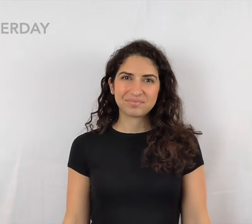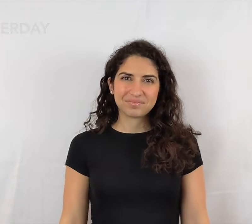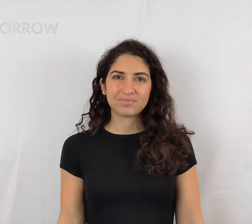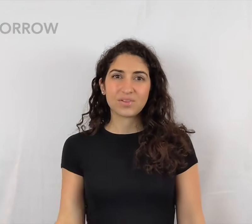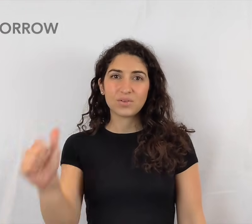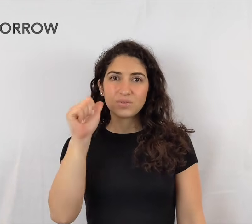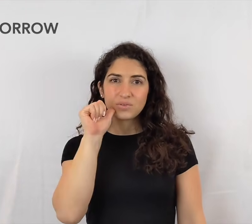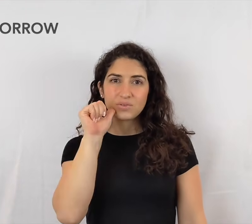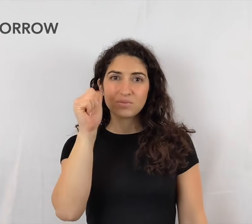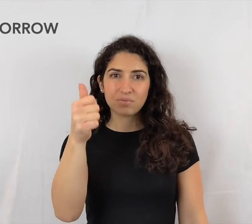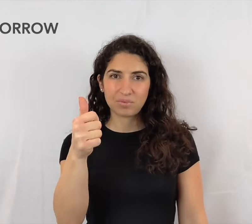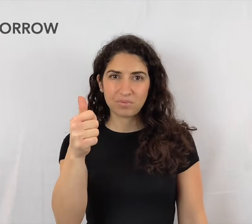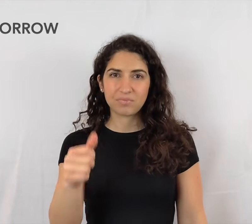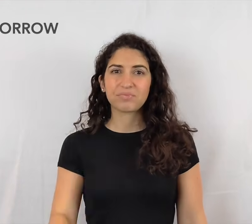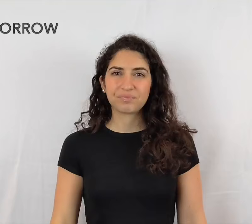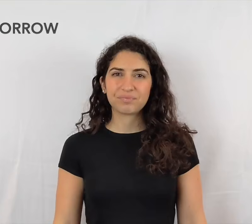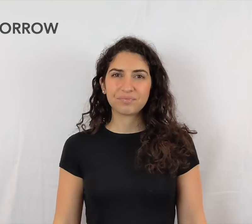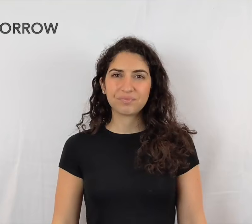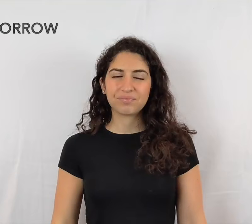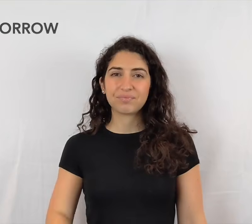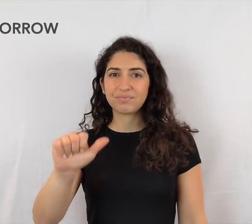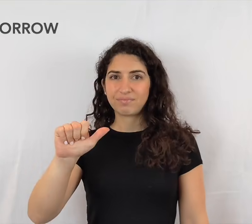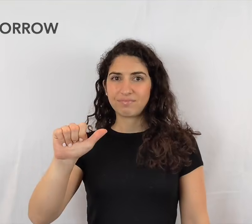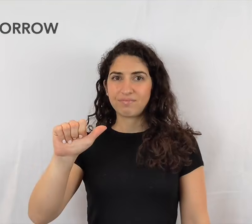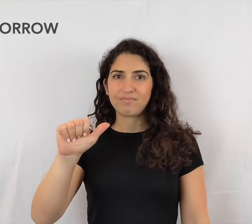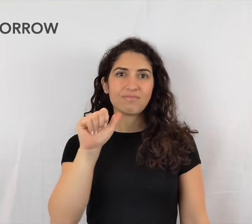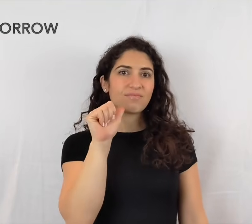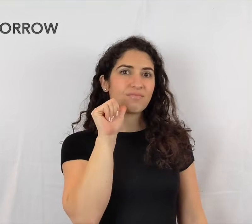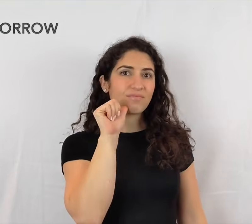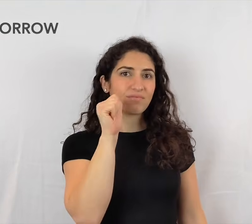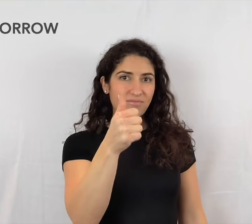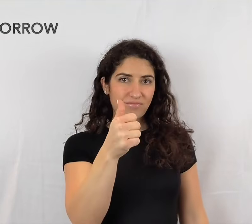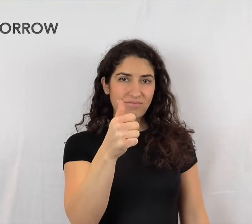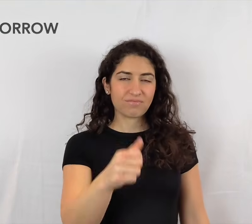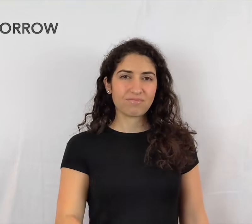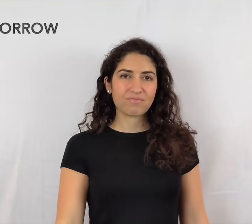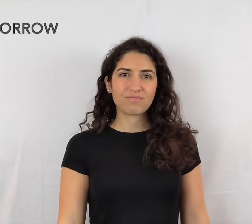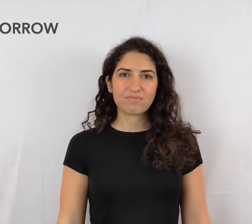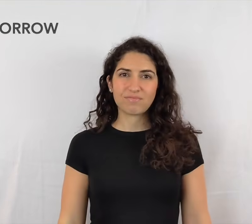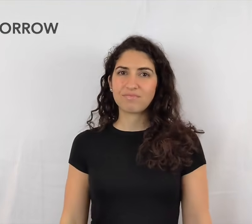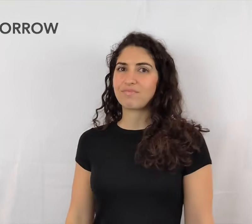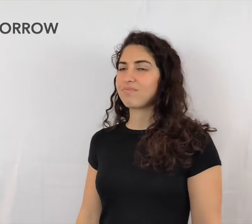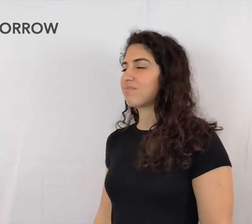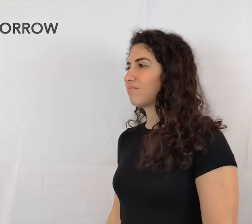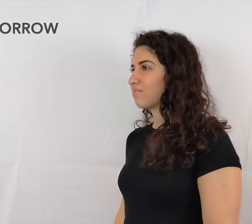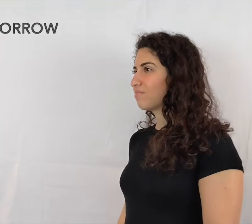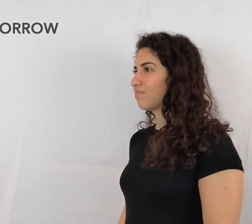Tomorrow. The thumb again, moves forward now.